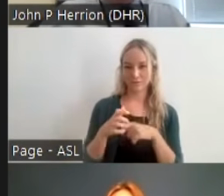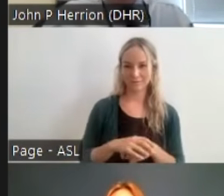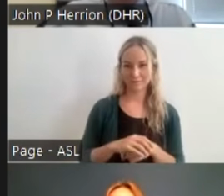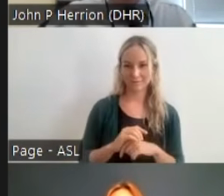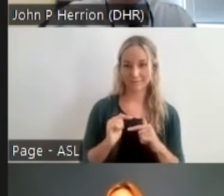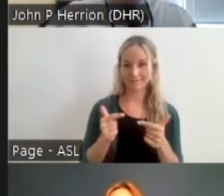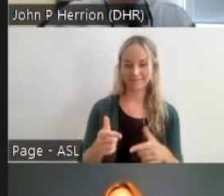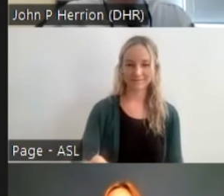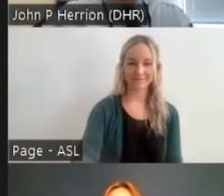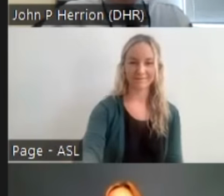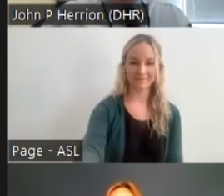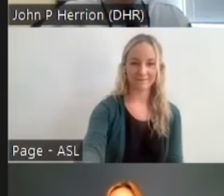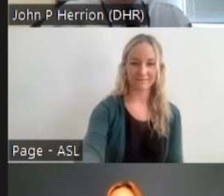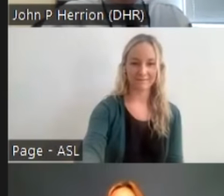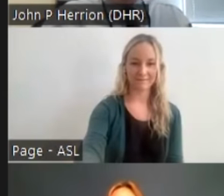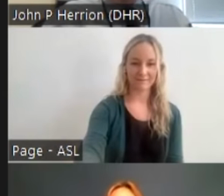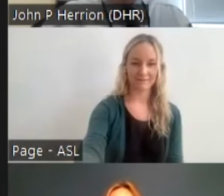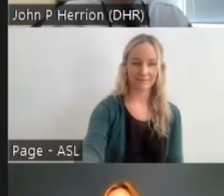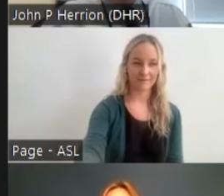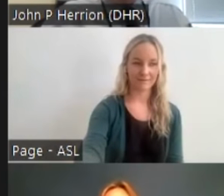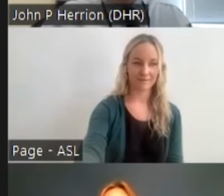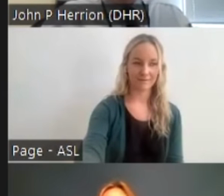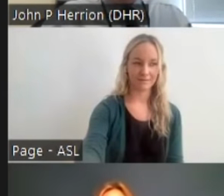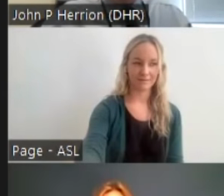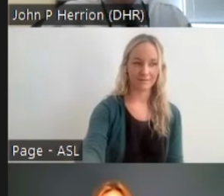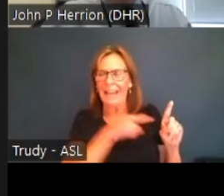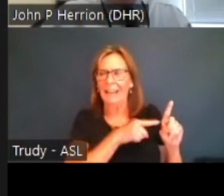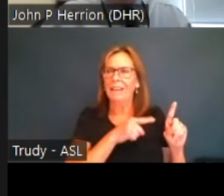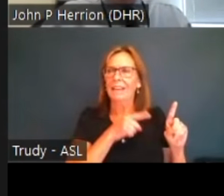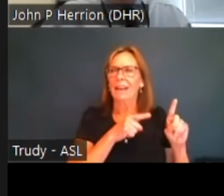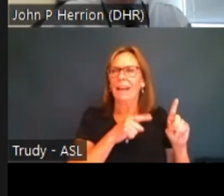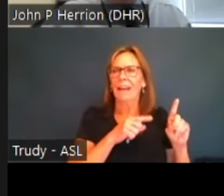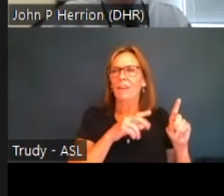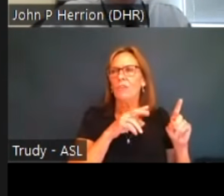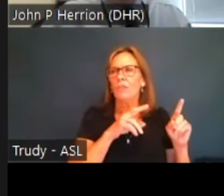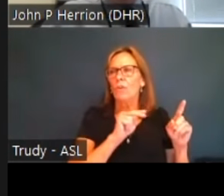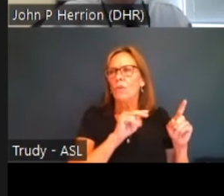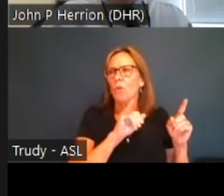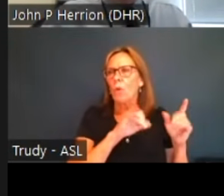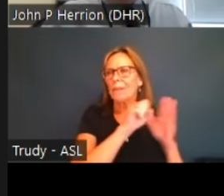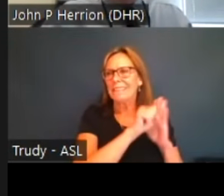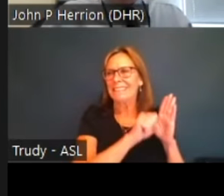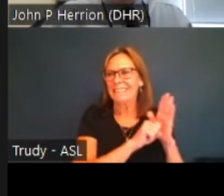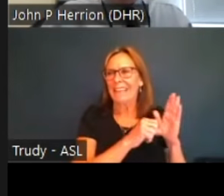available, So if a place of public accommodation has denied somebody with a disability access to services,